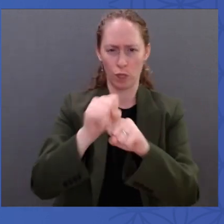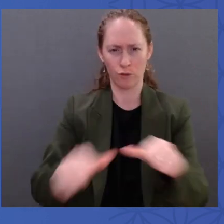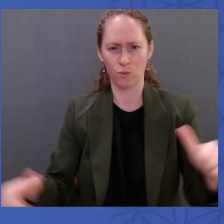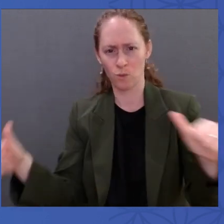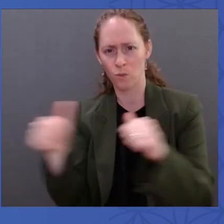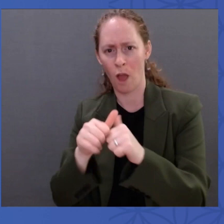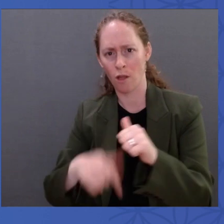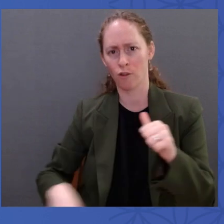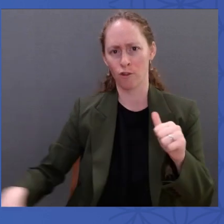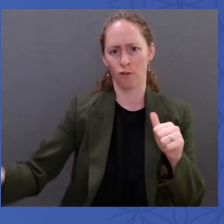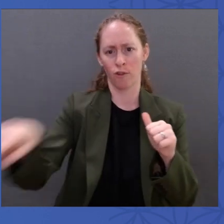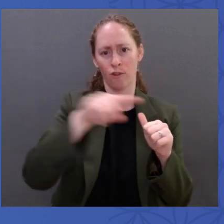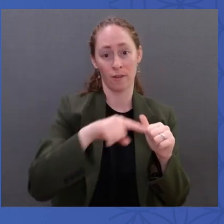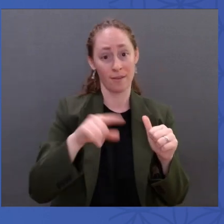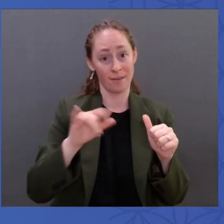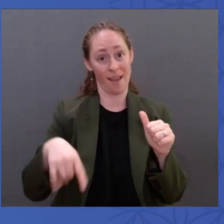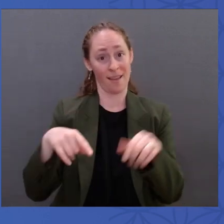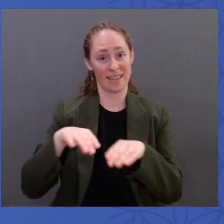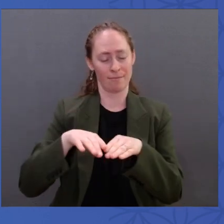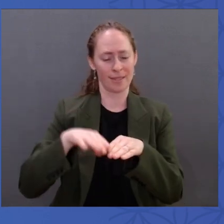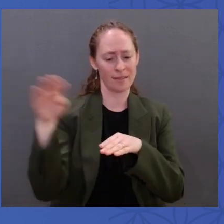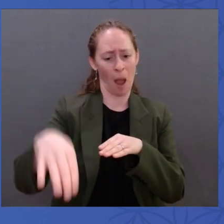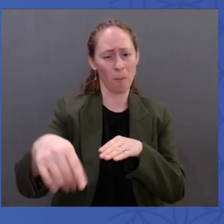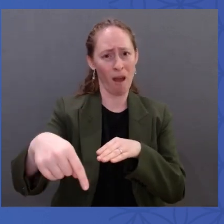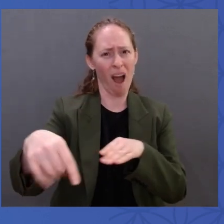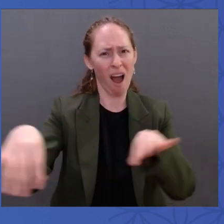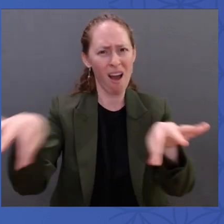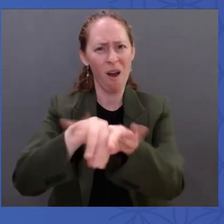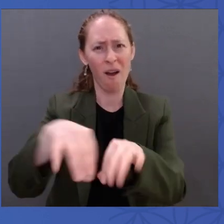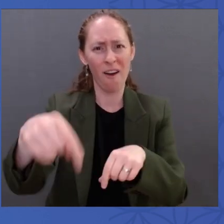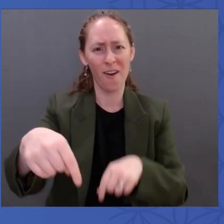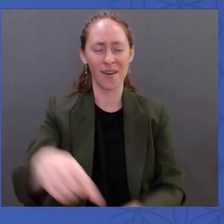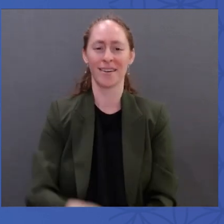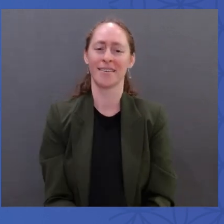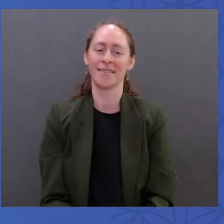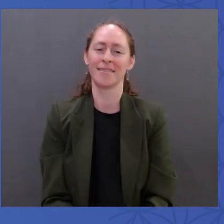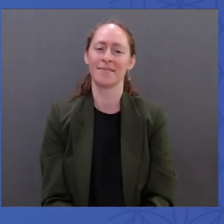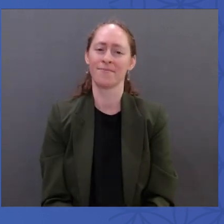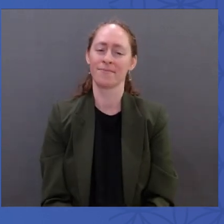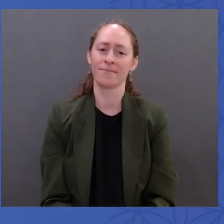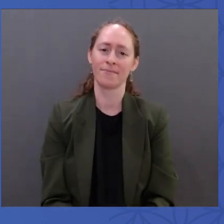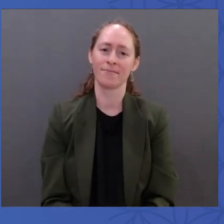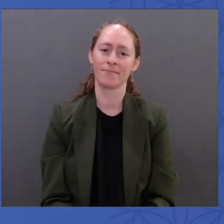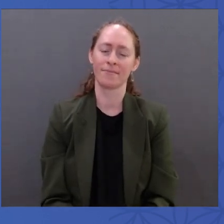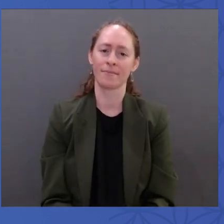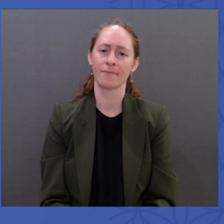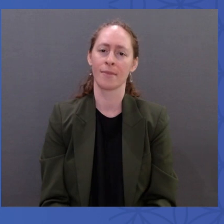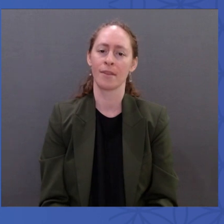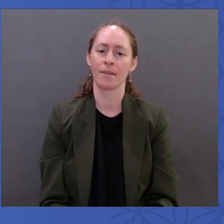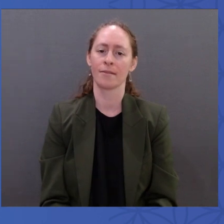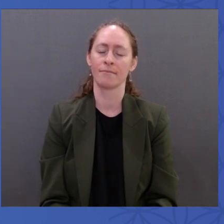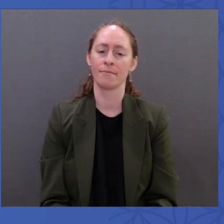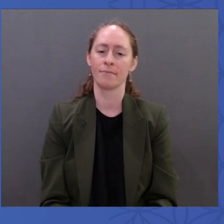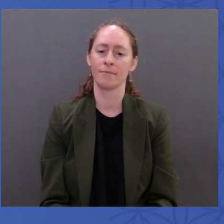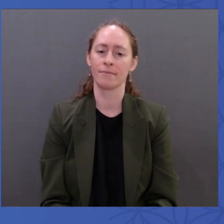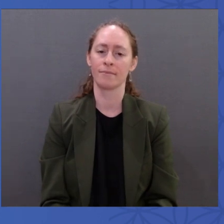I expect that the IPEF will move forward under the principles of openness, inclusiveness and transparency